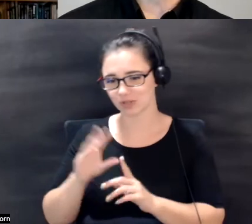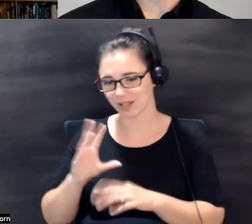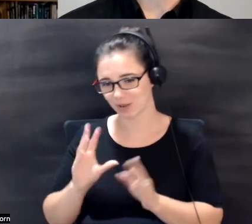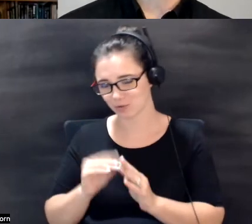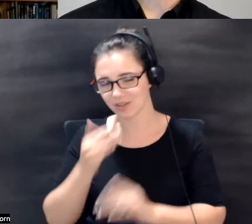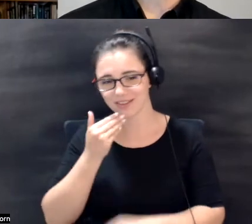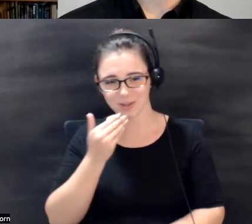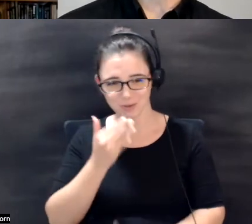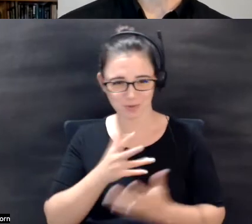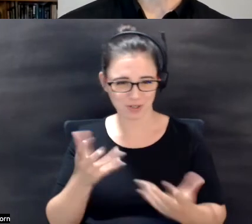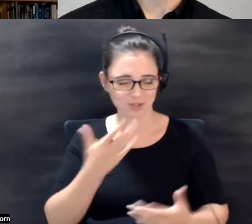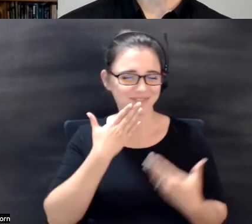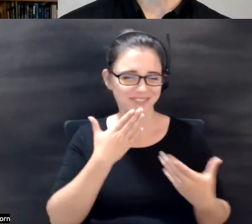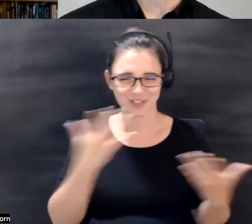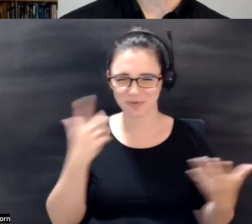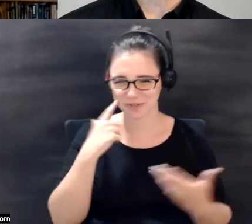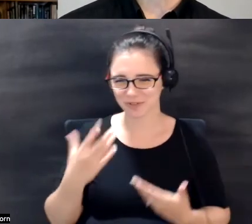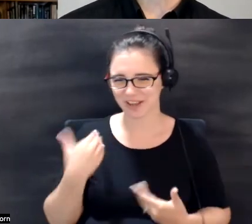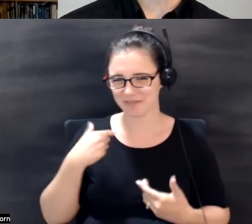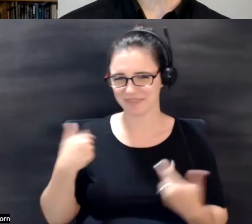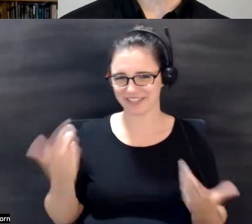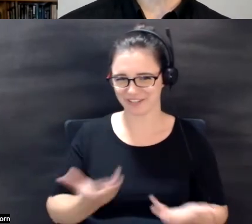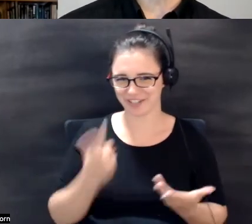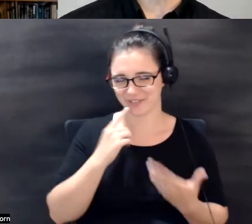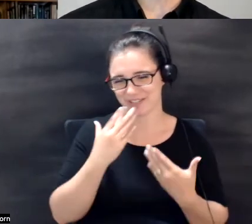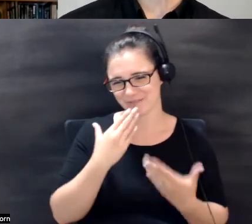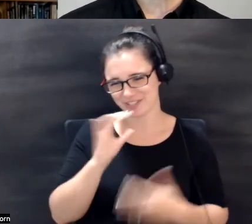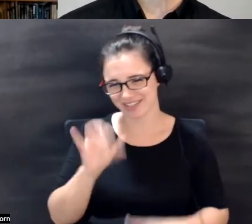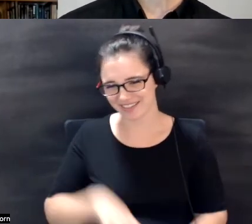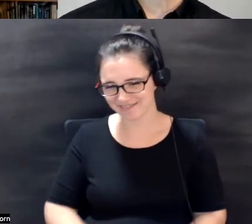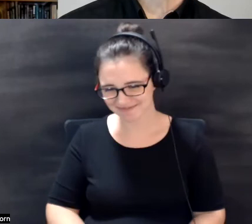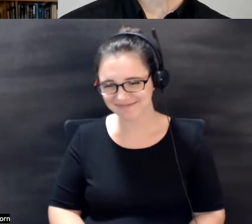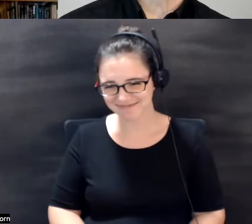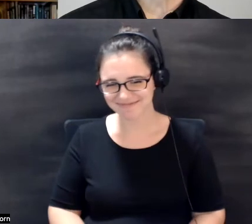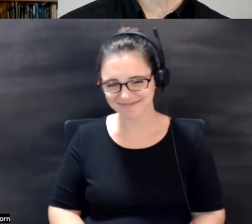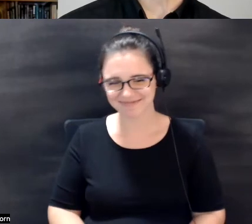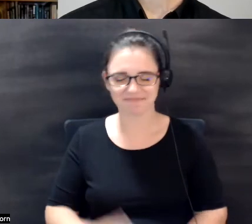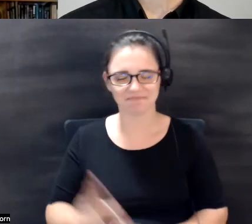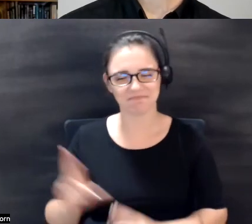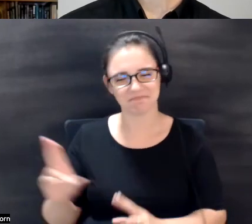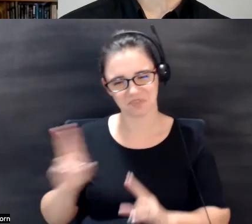Thank you so much for having me, I, I really do appreciate it, it's an honor, it really is.